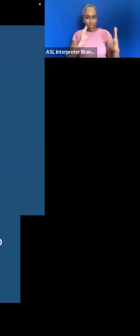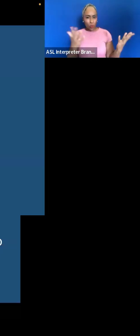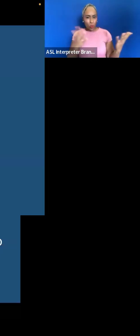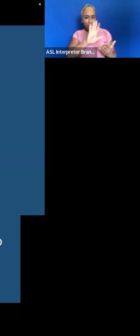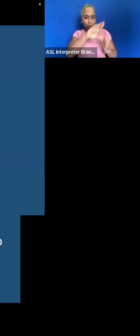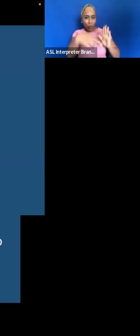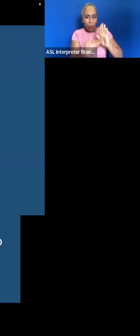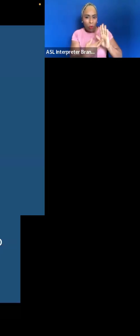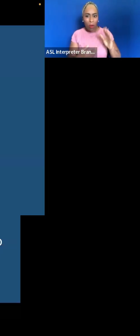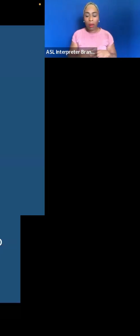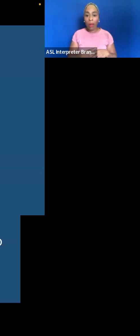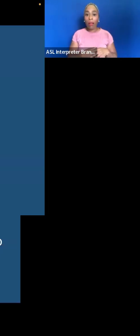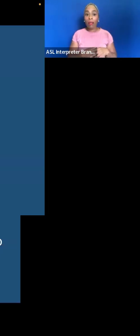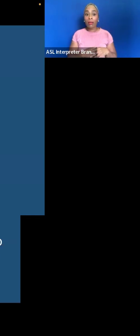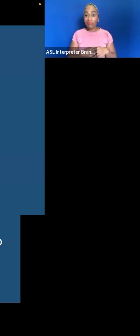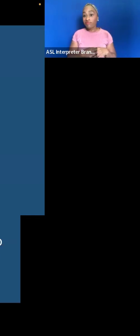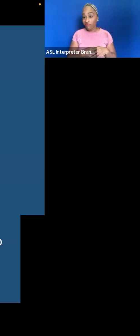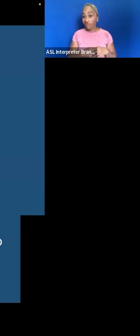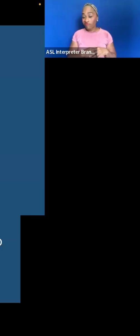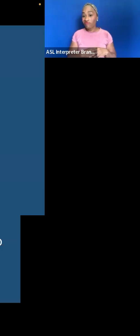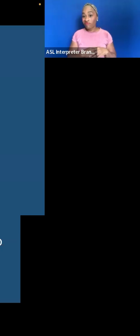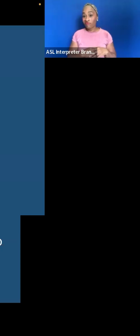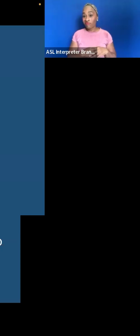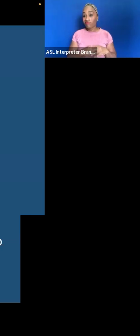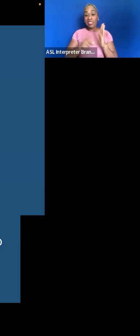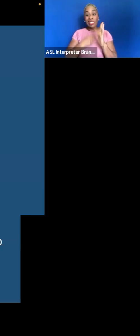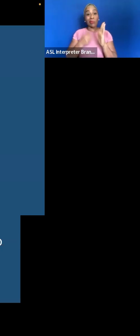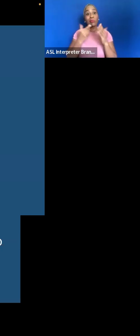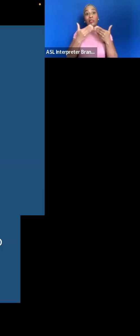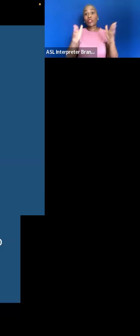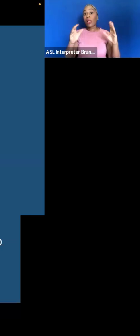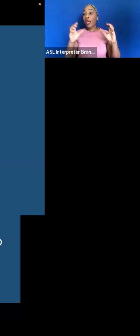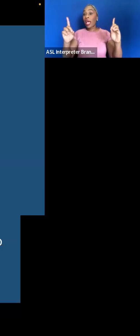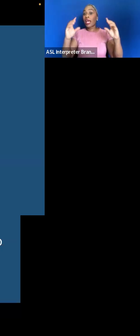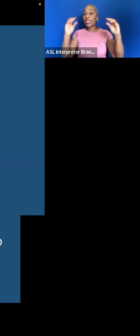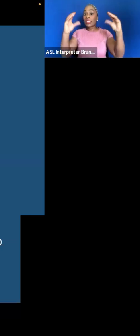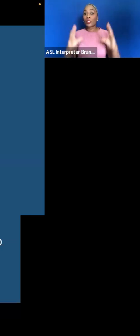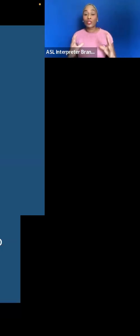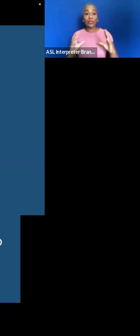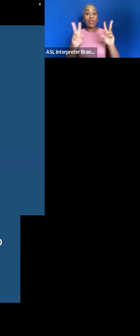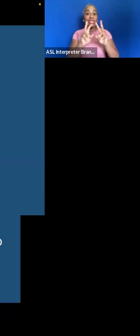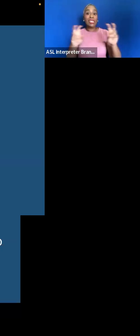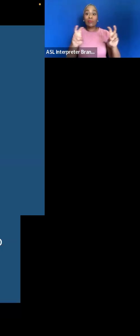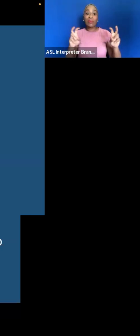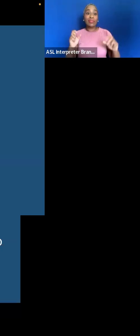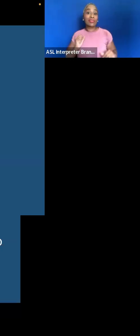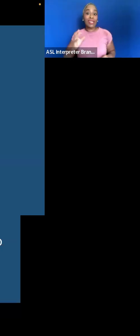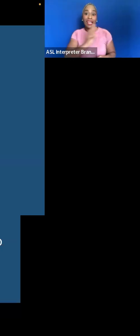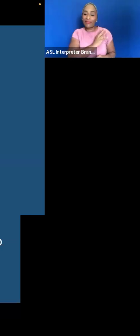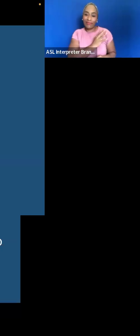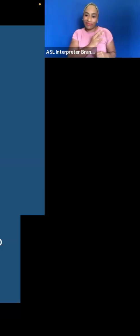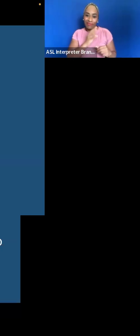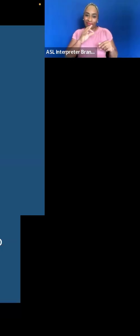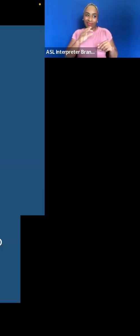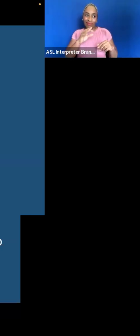Because a lot of times our Gen. ed teachers, our assessment personnel, haven't really worked closely with a teacher of the visually impaired.